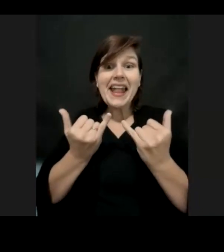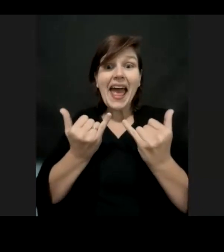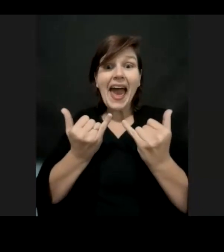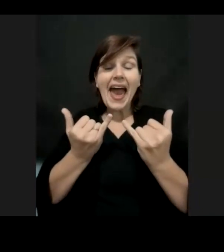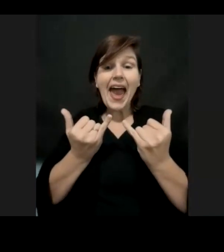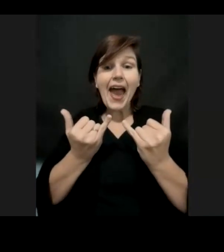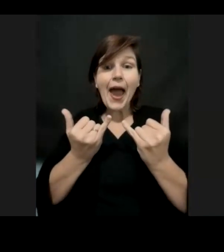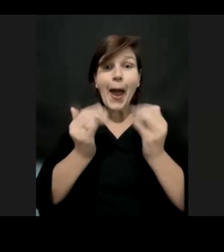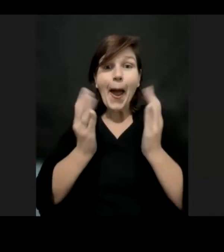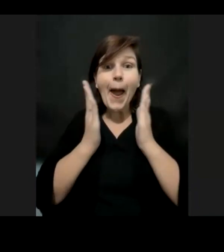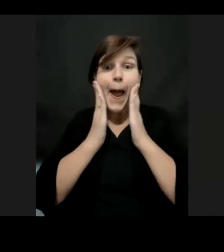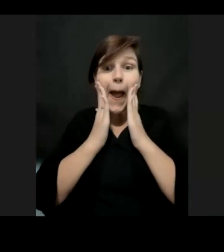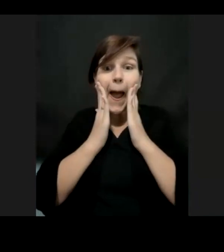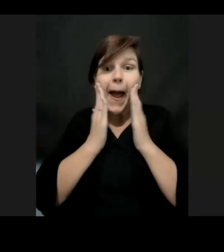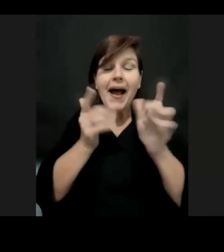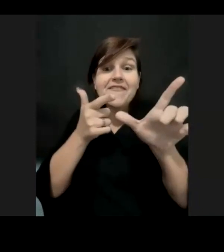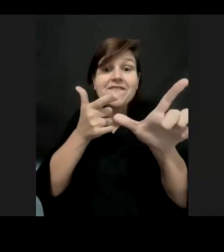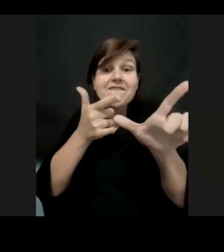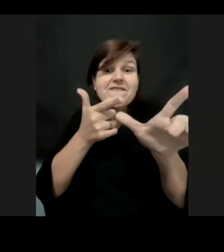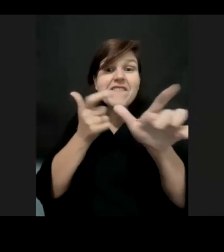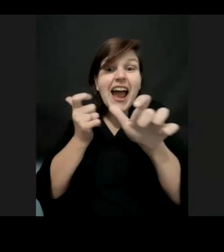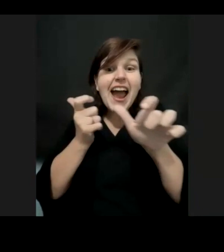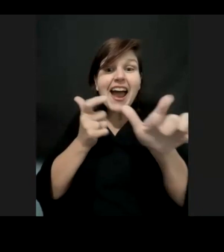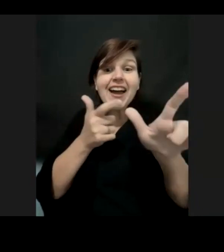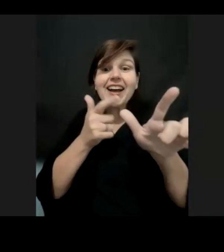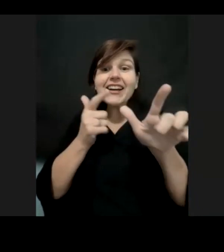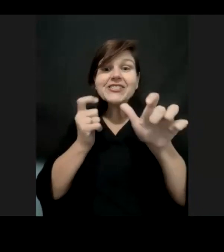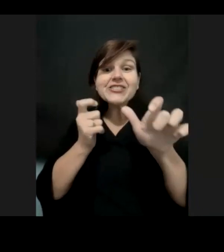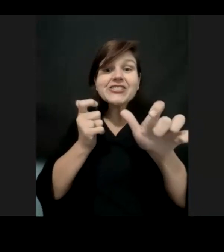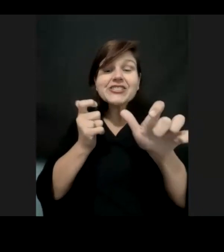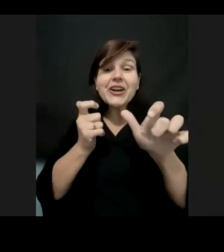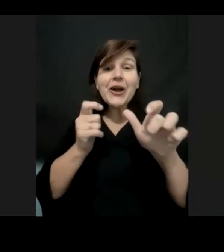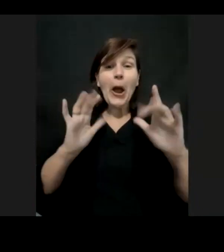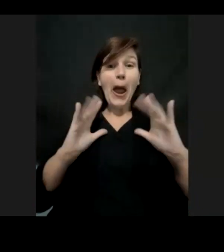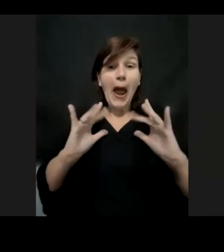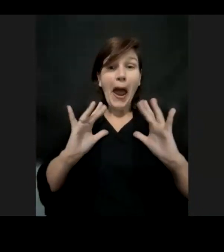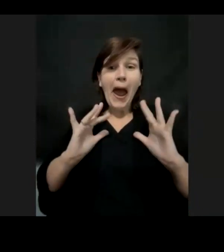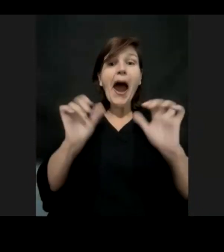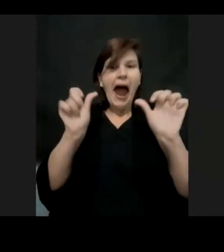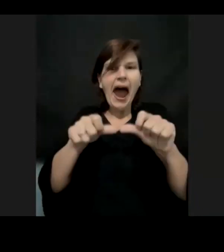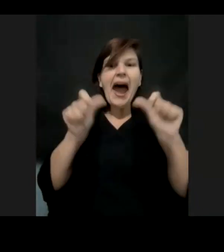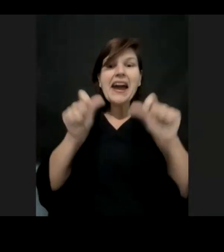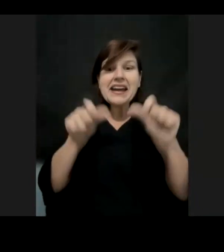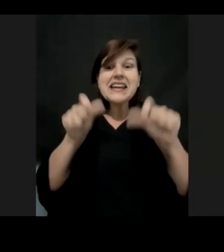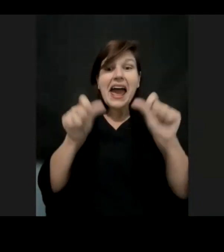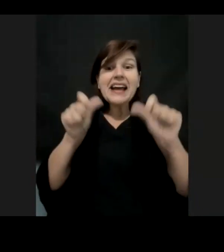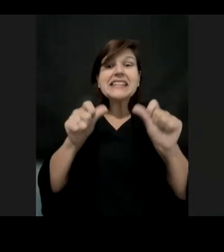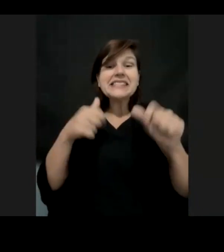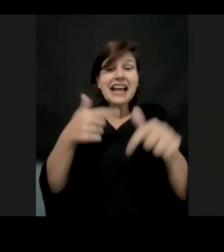Can I go faster? Yes, I can, boys and girls. I'm going to. Are you ready?